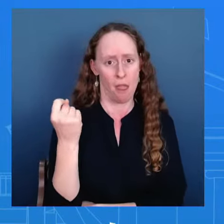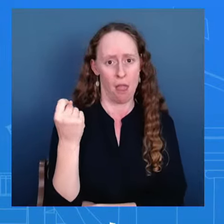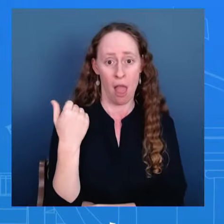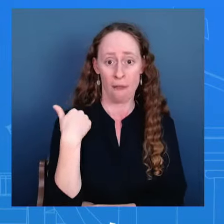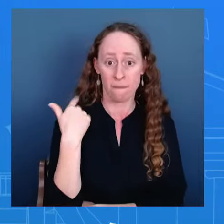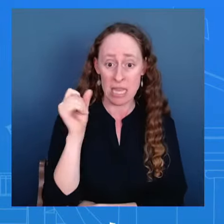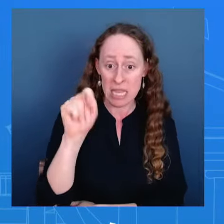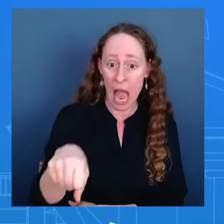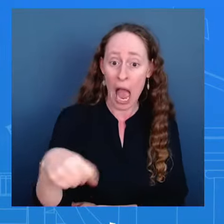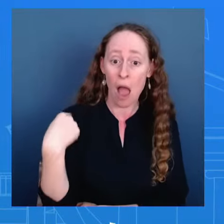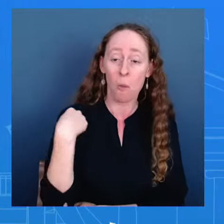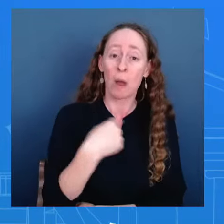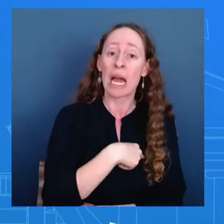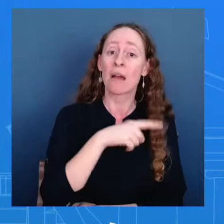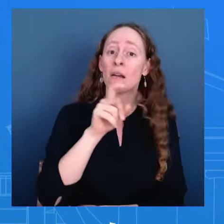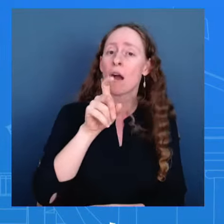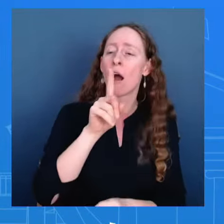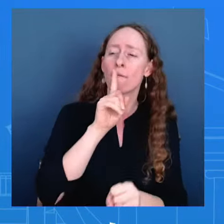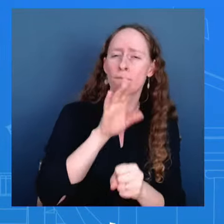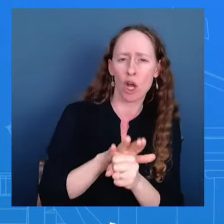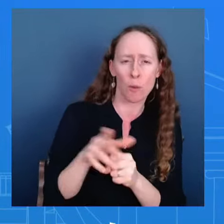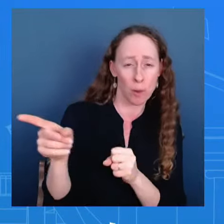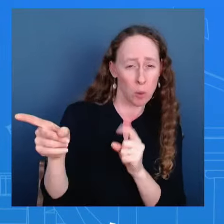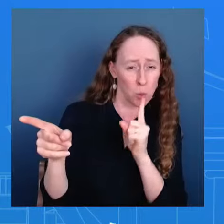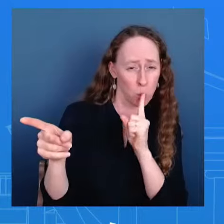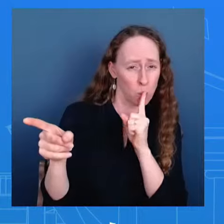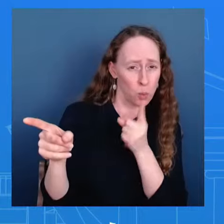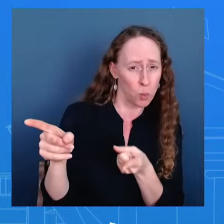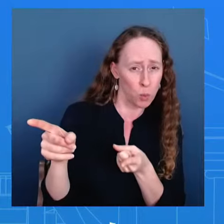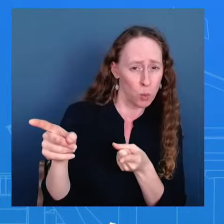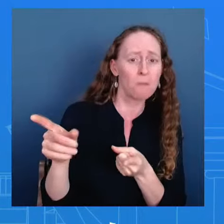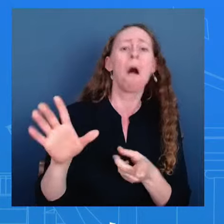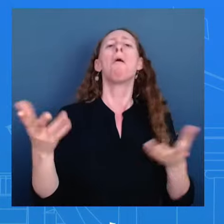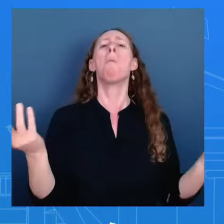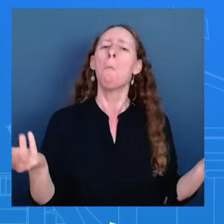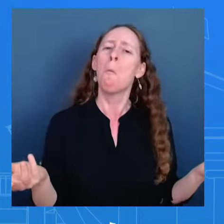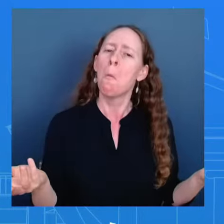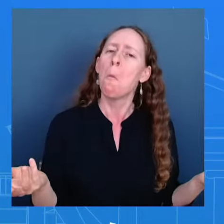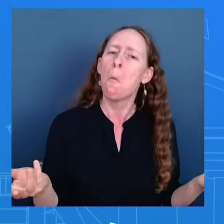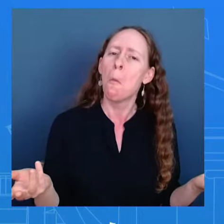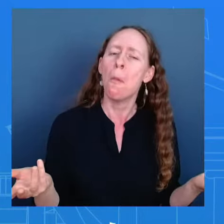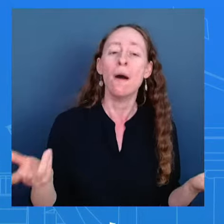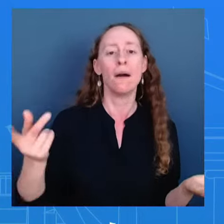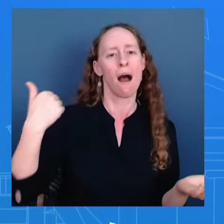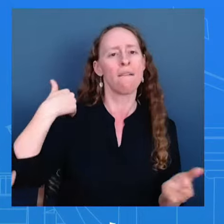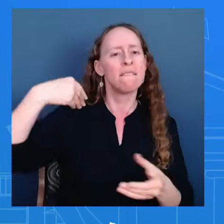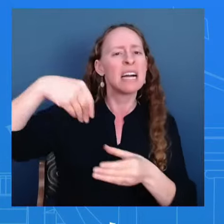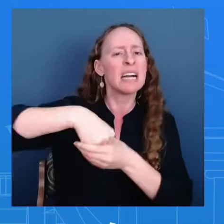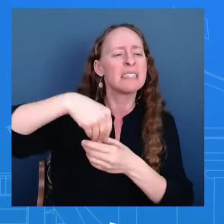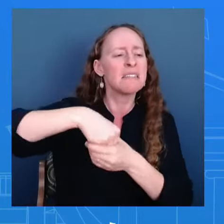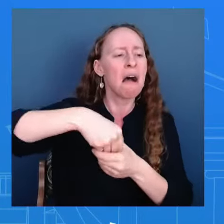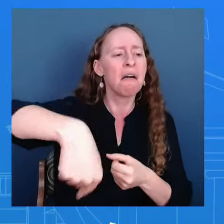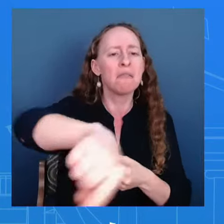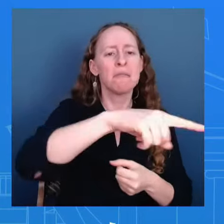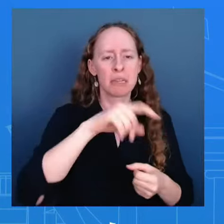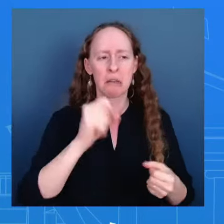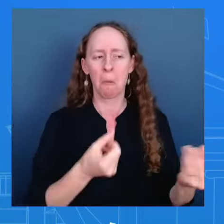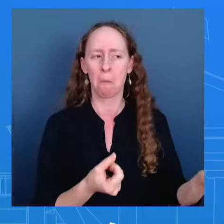then I'm sure our intelligence community will do what they can to put that together for us. But it's not… You shouldn't expect that